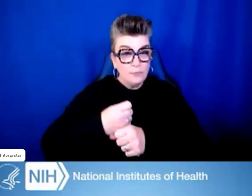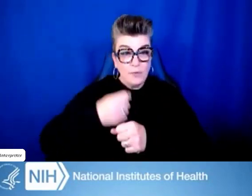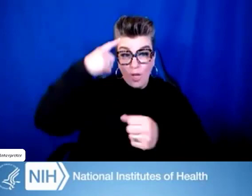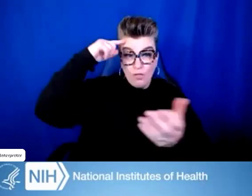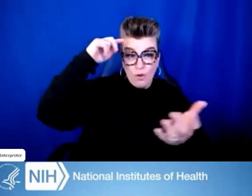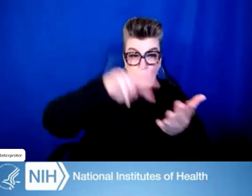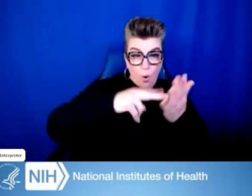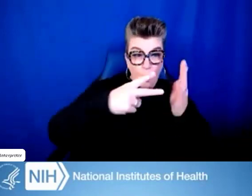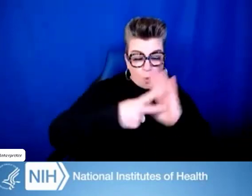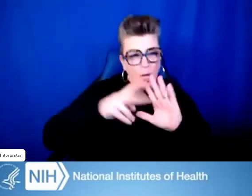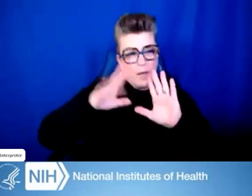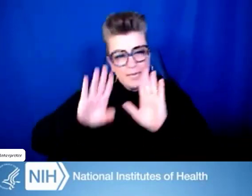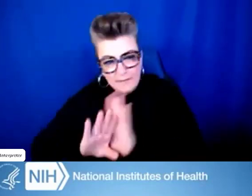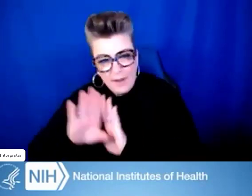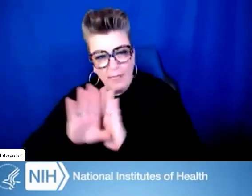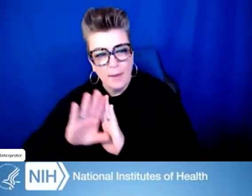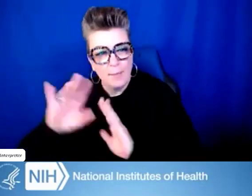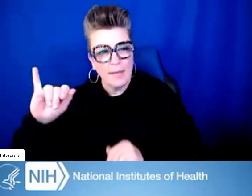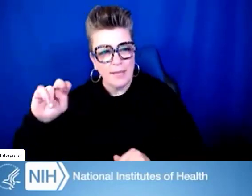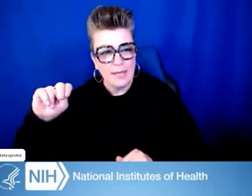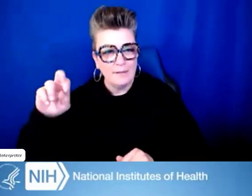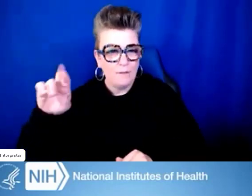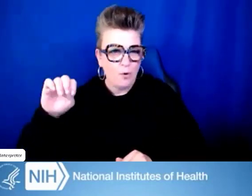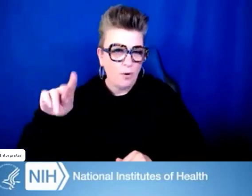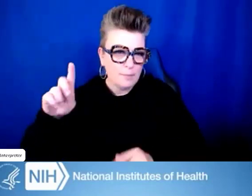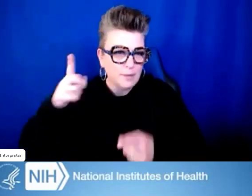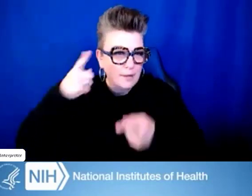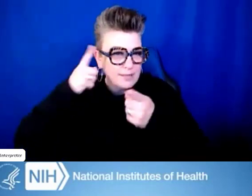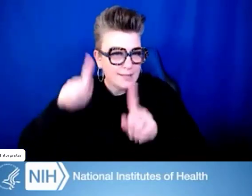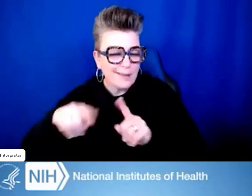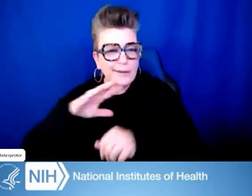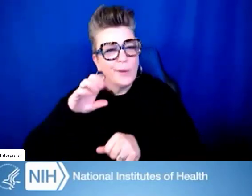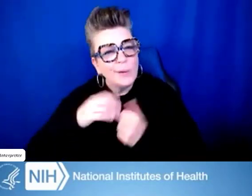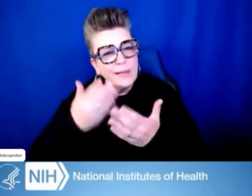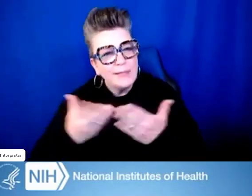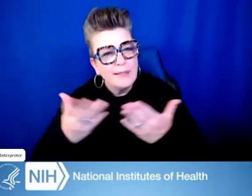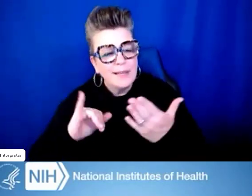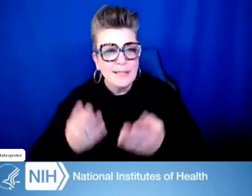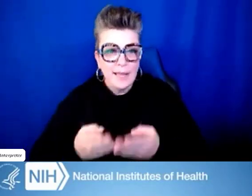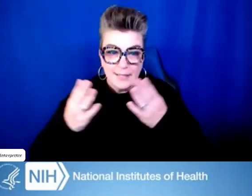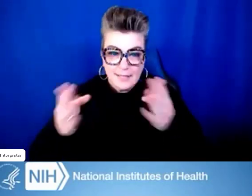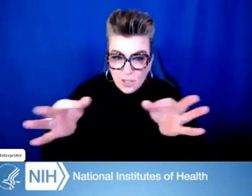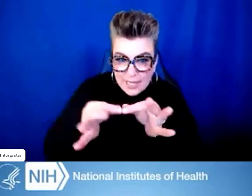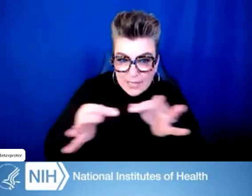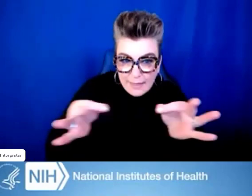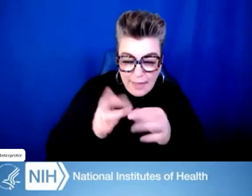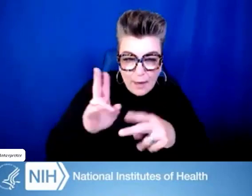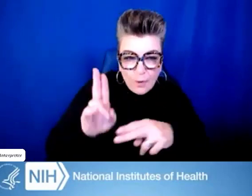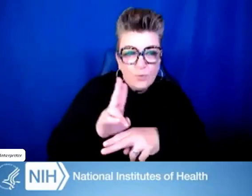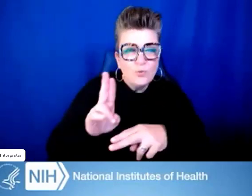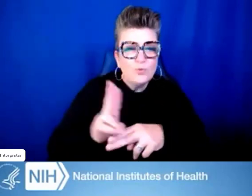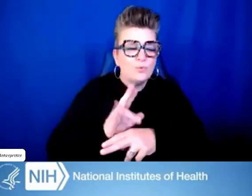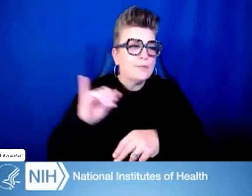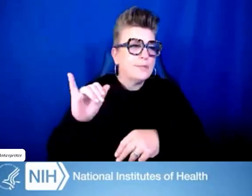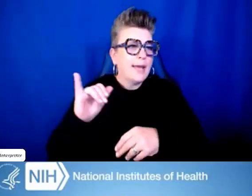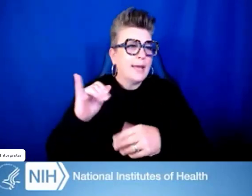as it relates to data sharing that includes things like, you know, suggested language, and, you know, points to consider